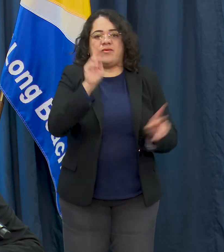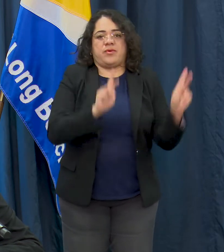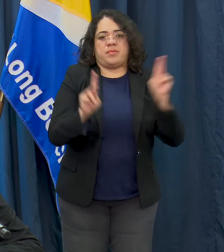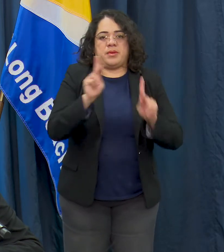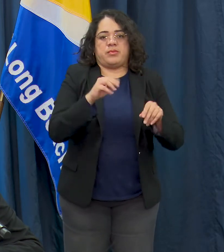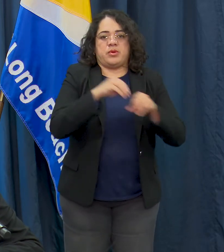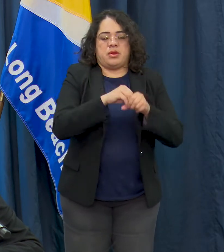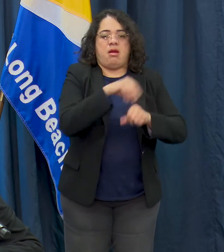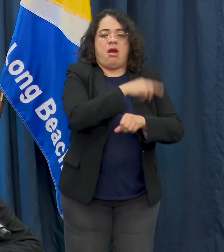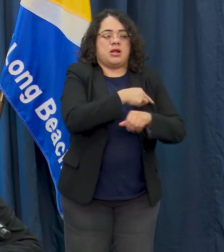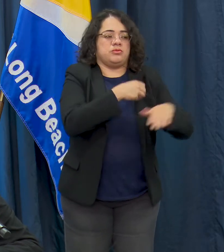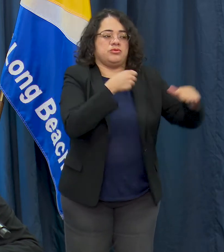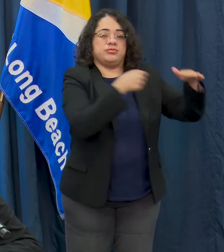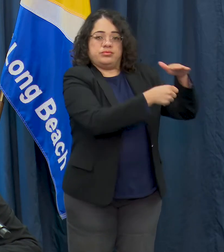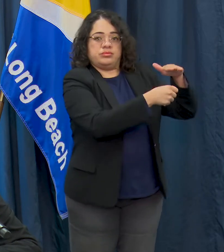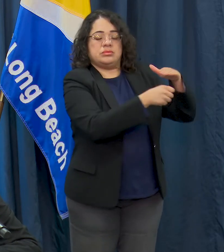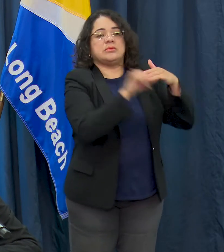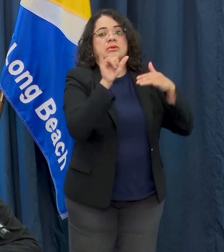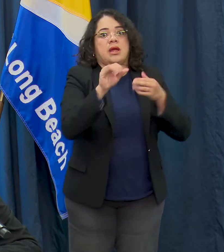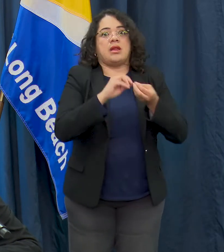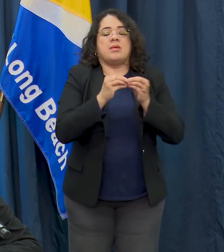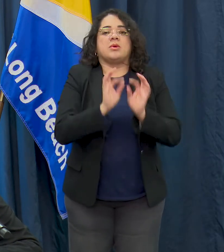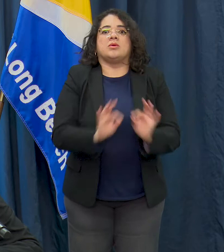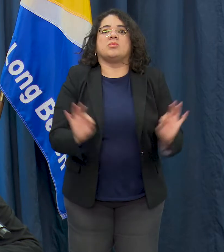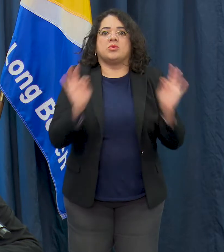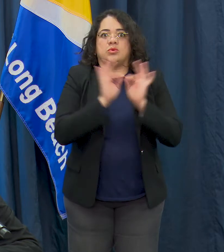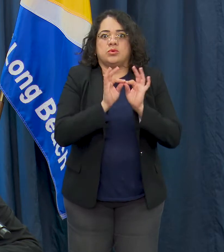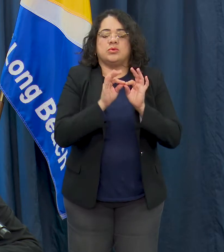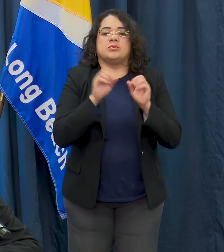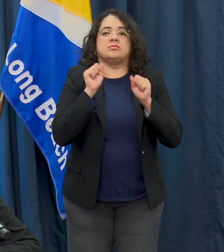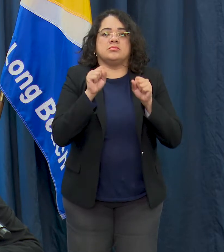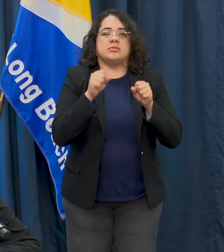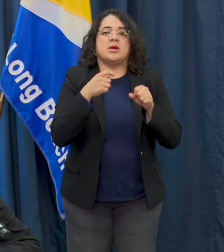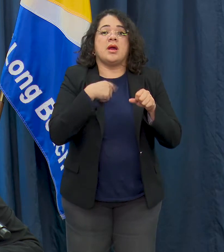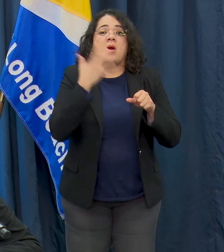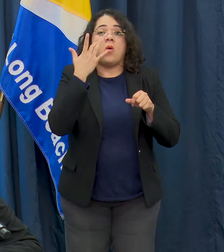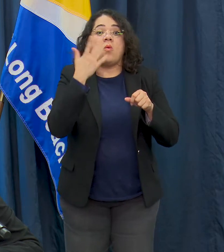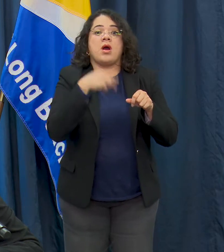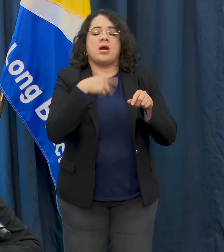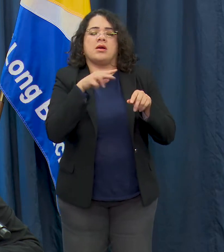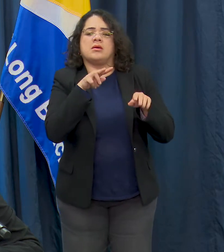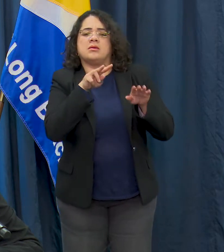key to us as we look forward to the week ahead to ensure that number